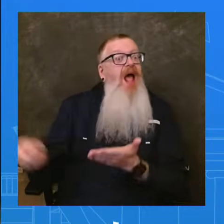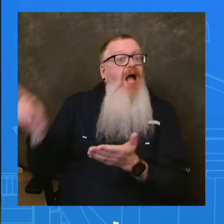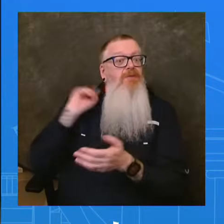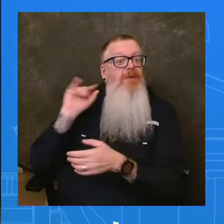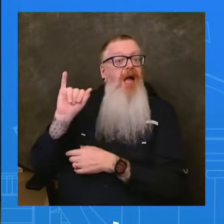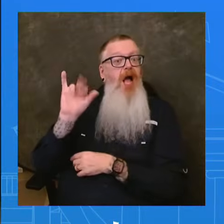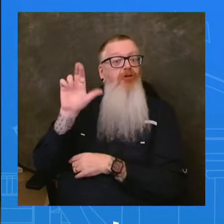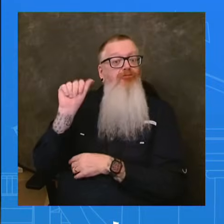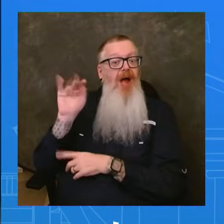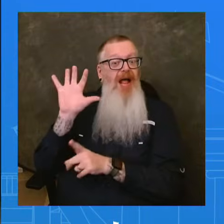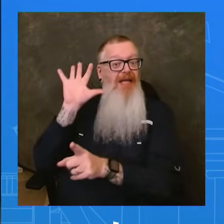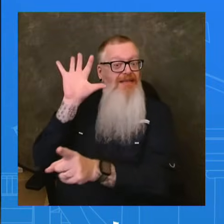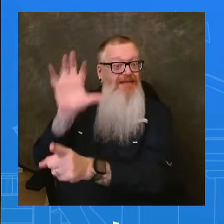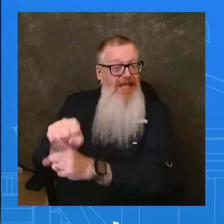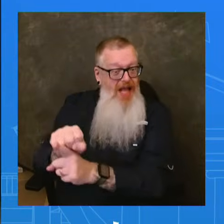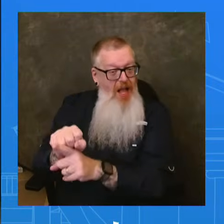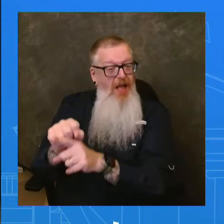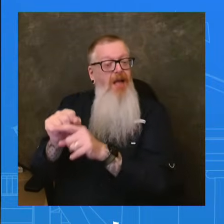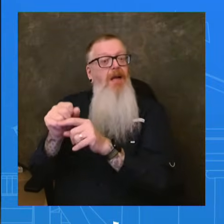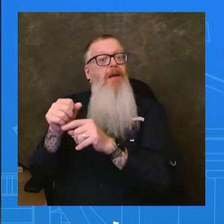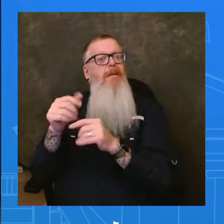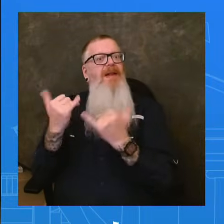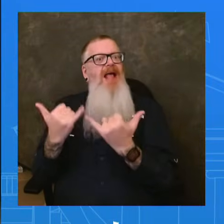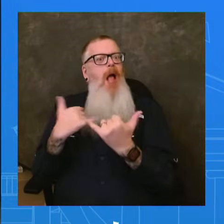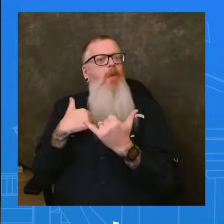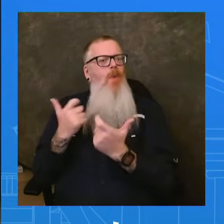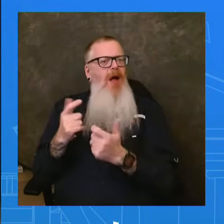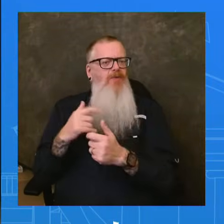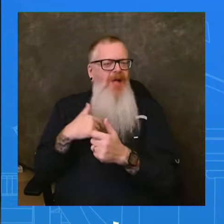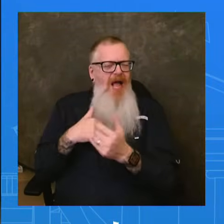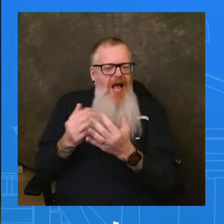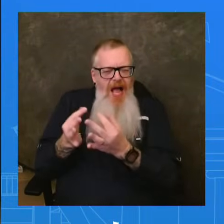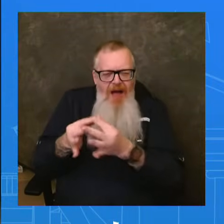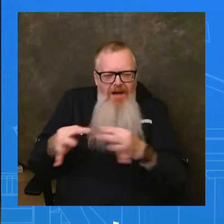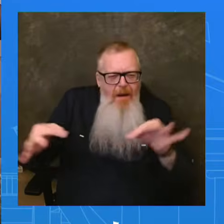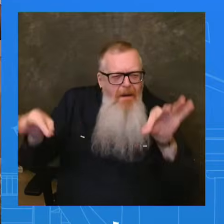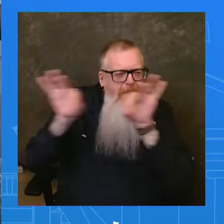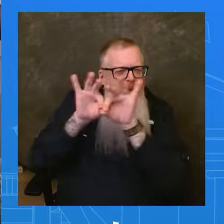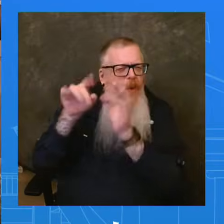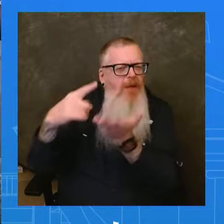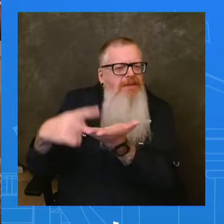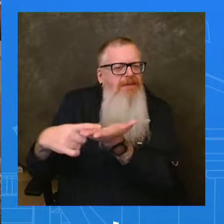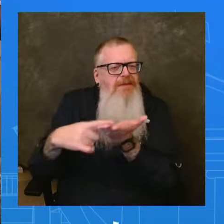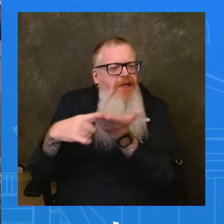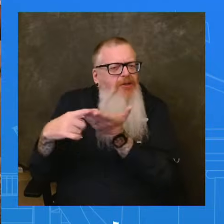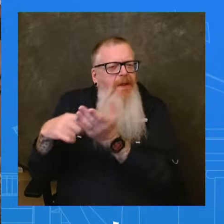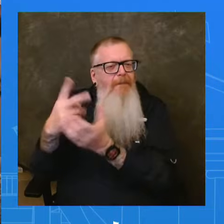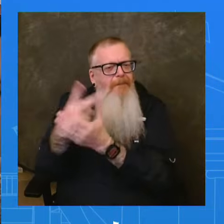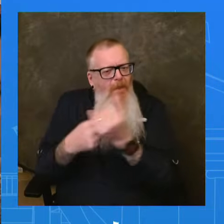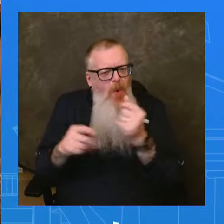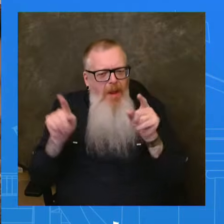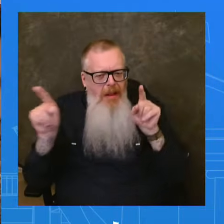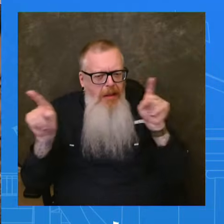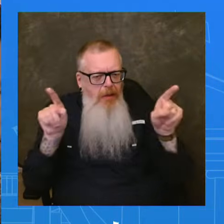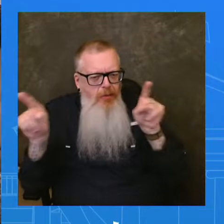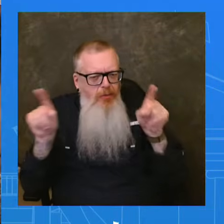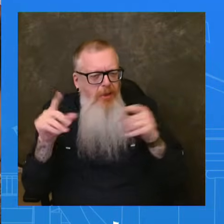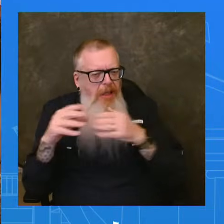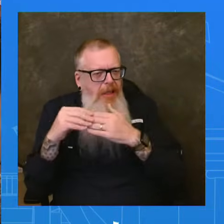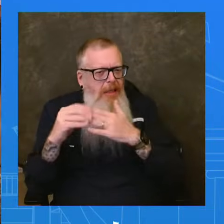We'll have a readout shortly that will share a little bit more. The Press: And one last question. In two weeks, there is already eight hospitals in Lebanon